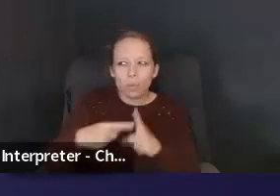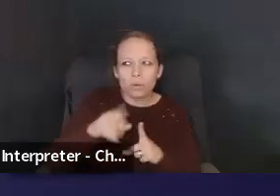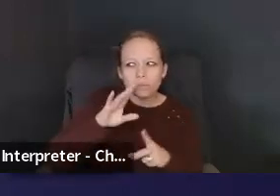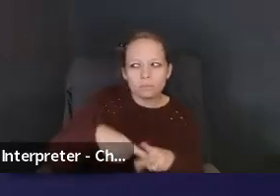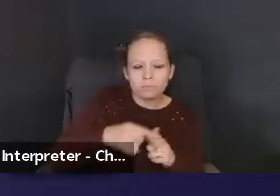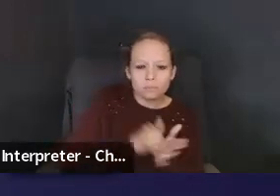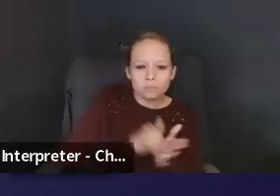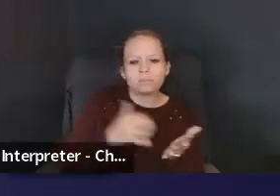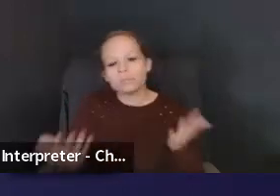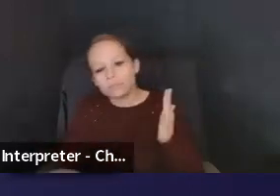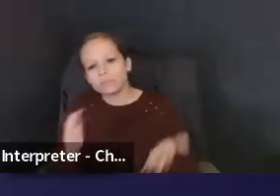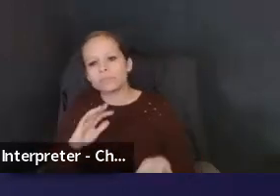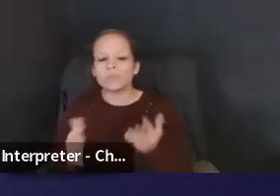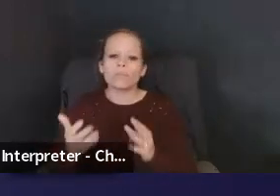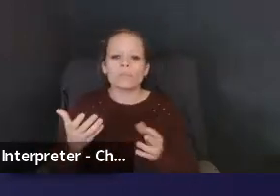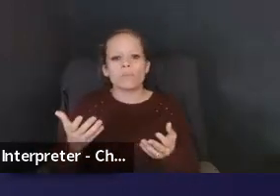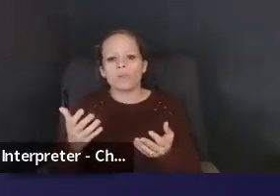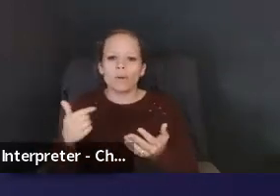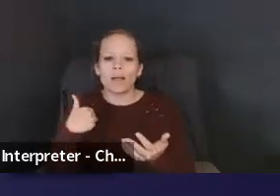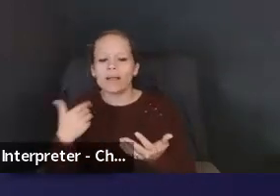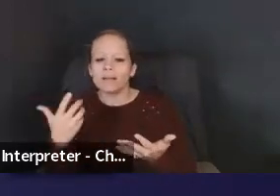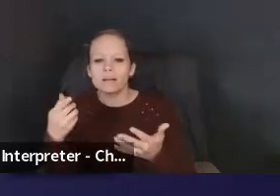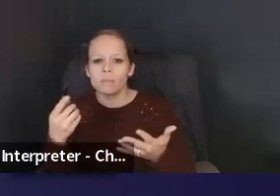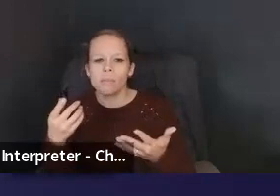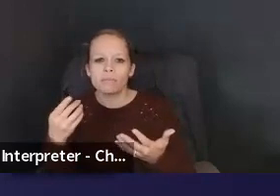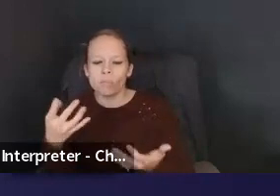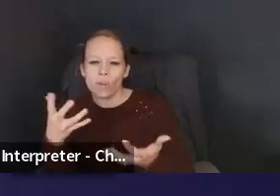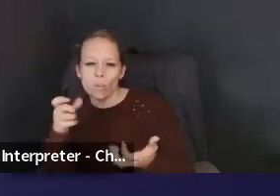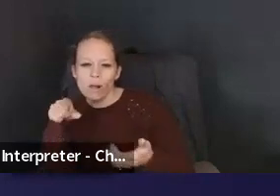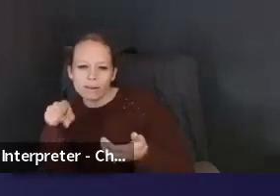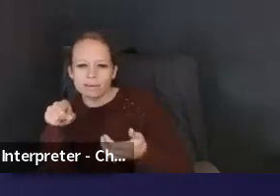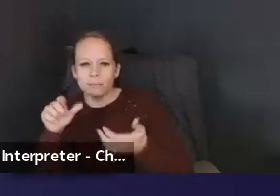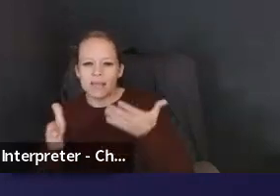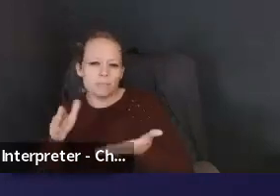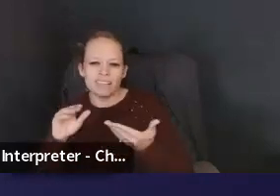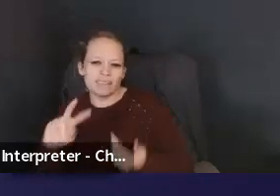we'd start it before this but, you know, before this one but after this one. And then you start